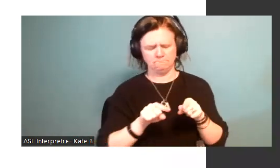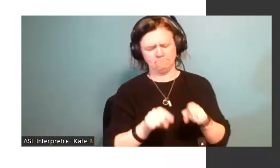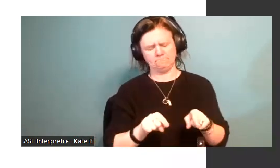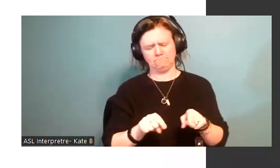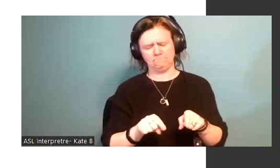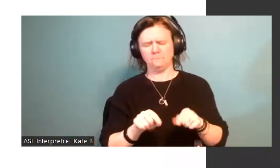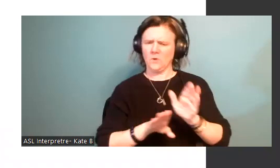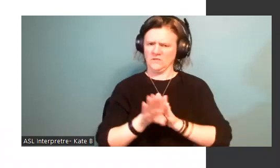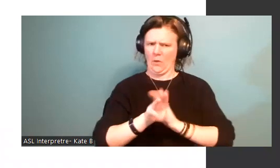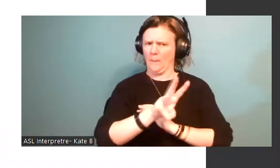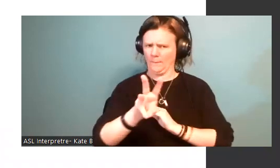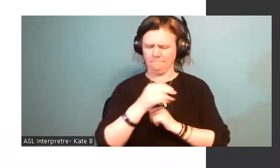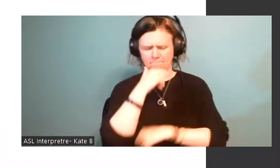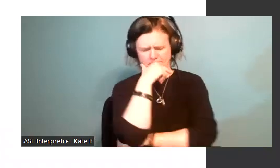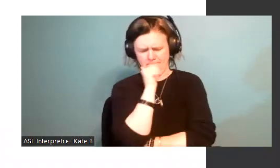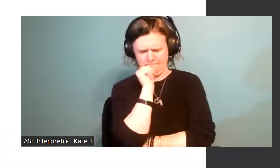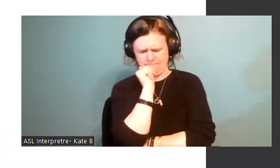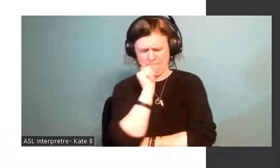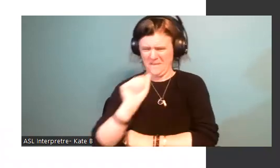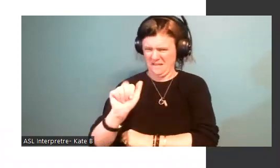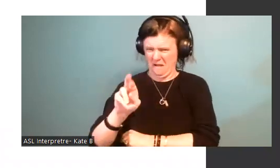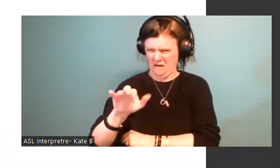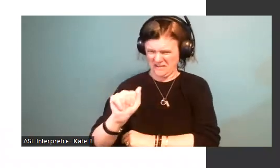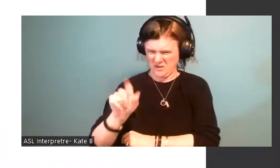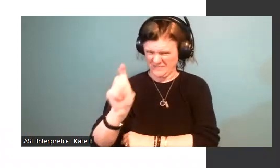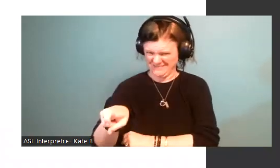Rules of thumb. >> Stephen Polacek: From the